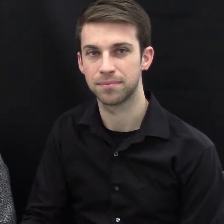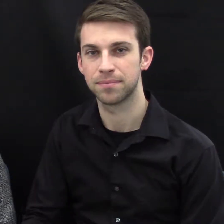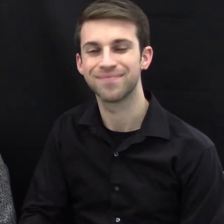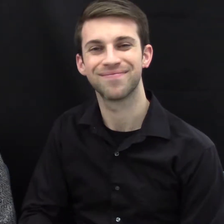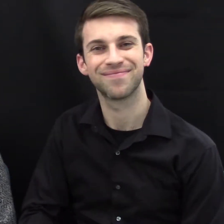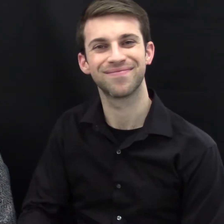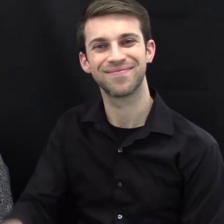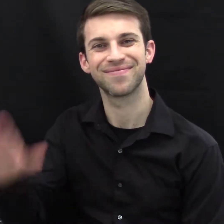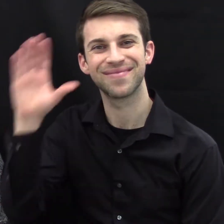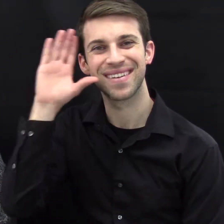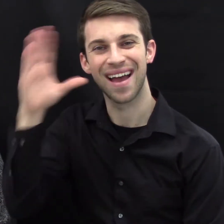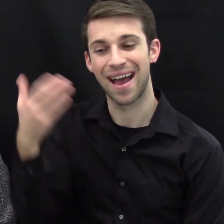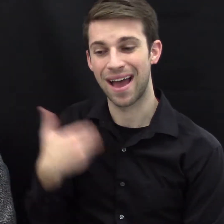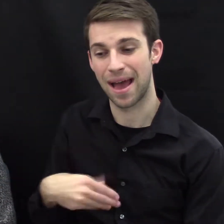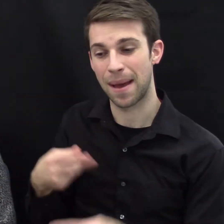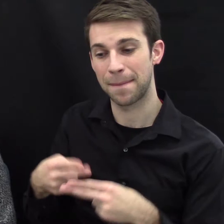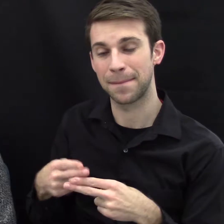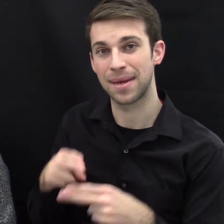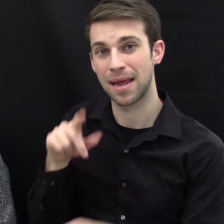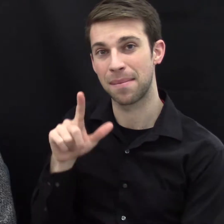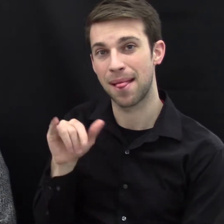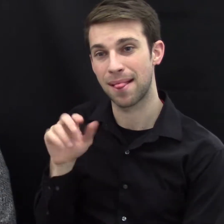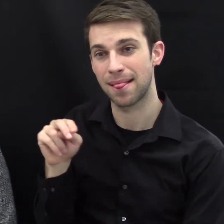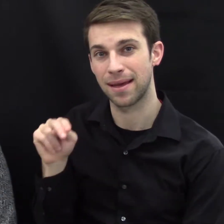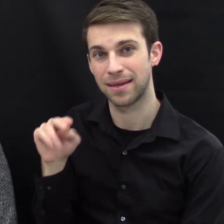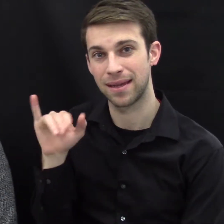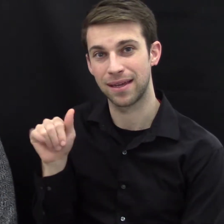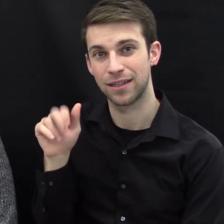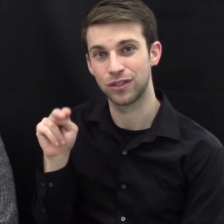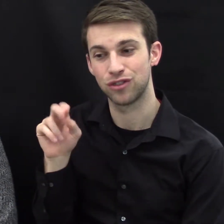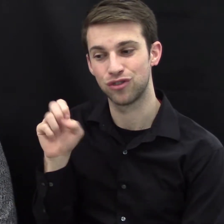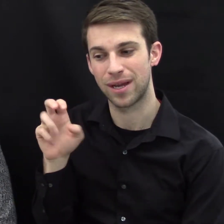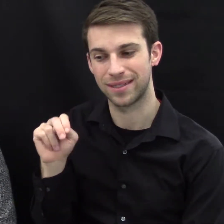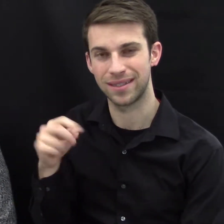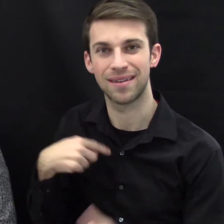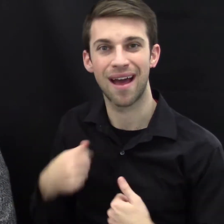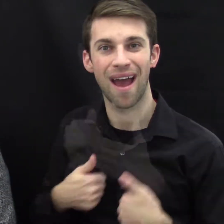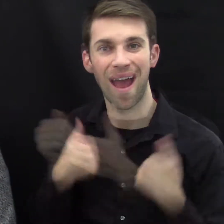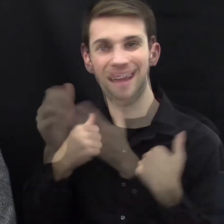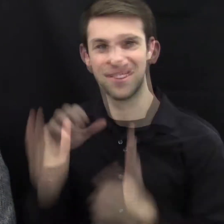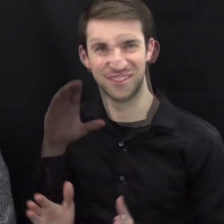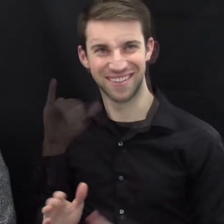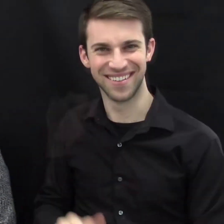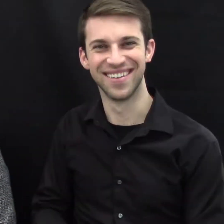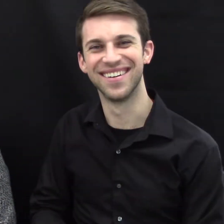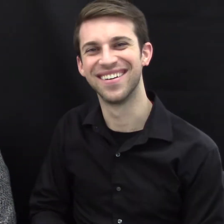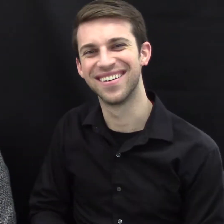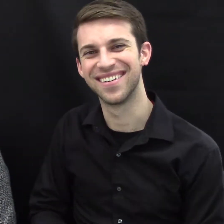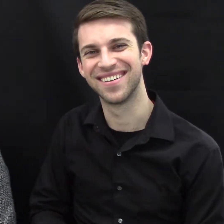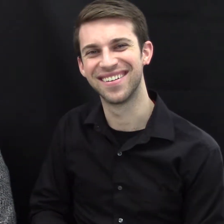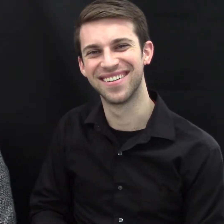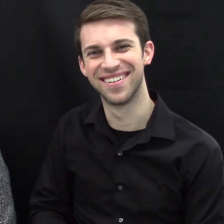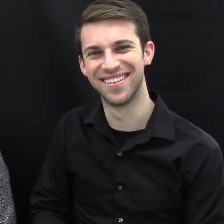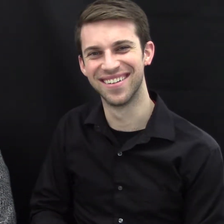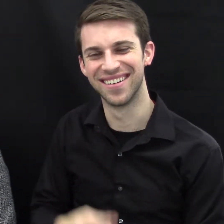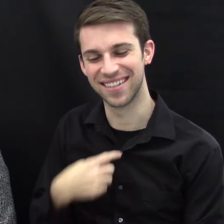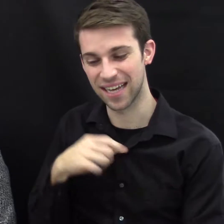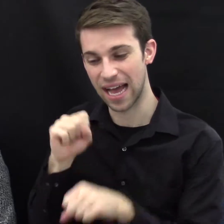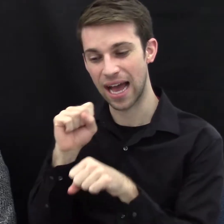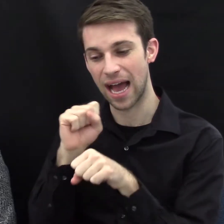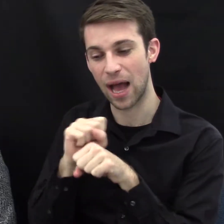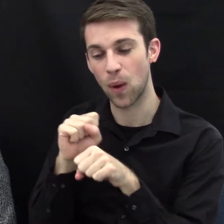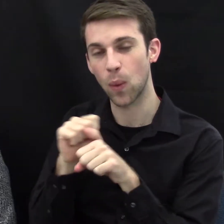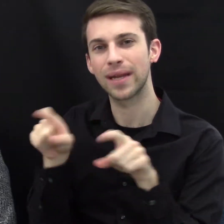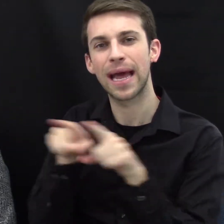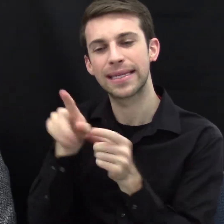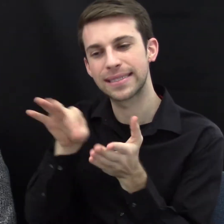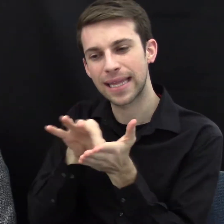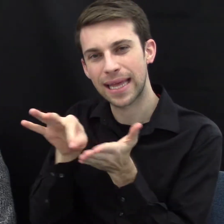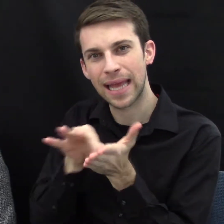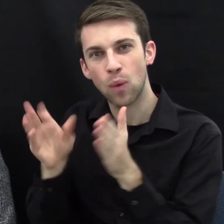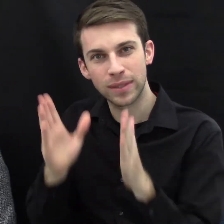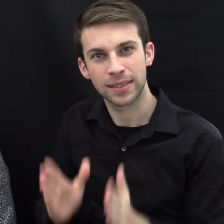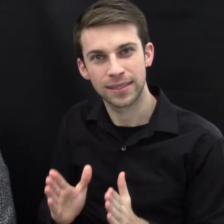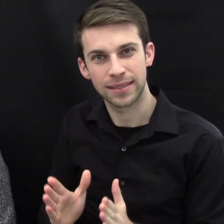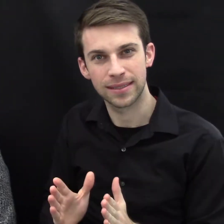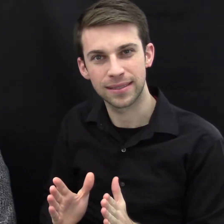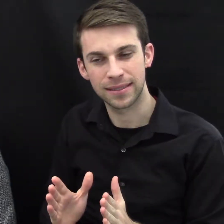Hi, my name is Lynn Jansen and I live in Cincinnati, Ohio. I work as an accountant in different